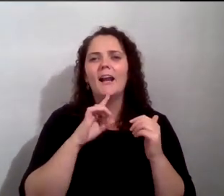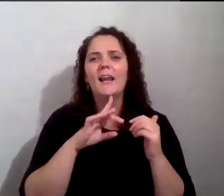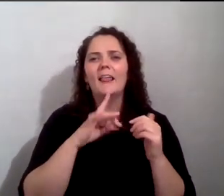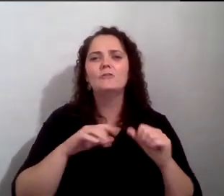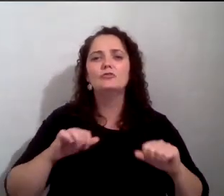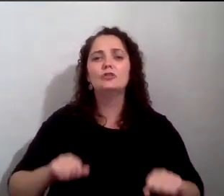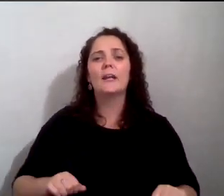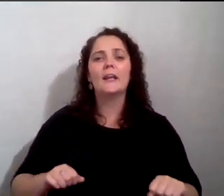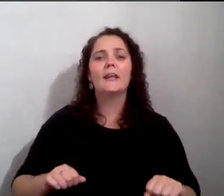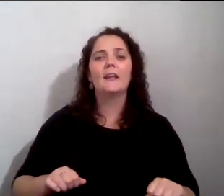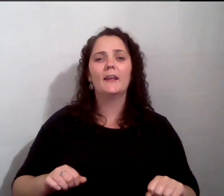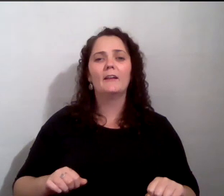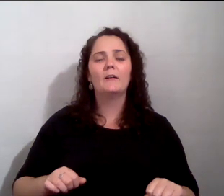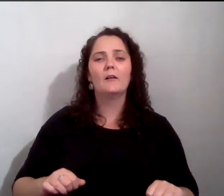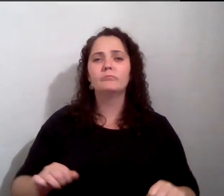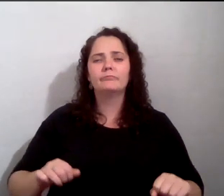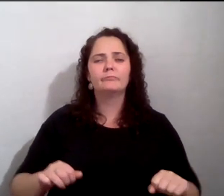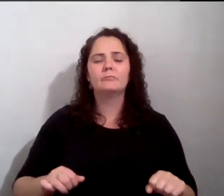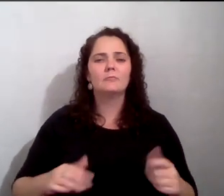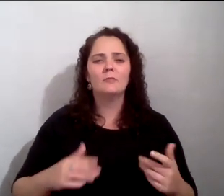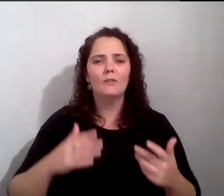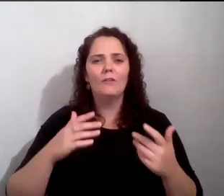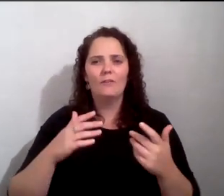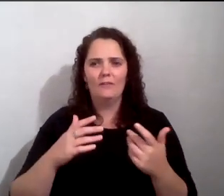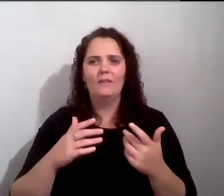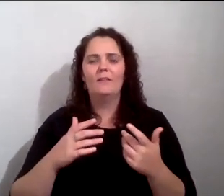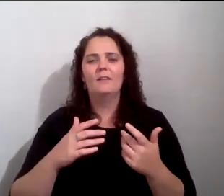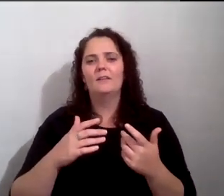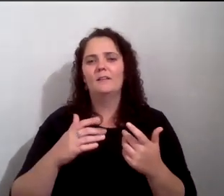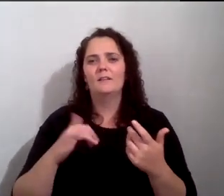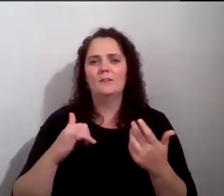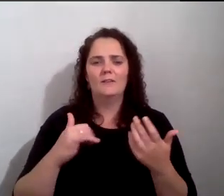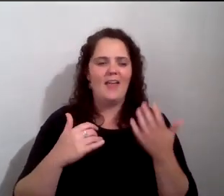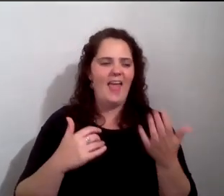way like to Warhol's electric chair paintings, you know the Hans